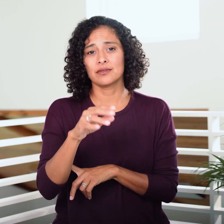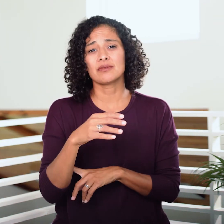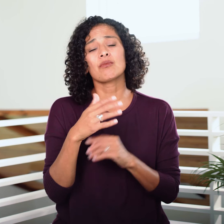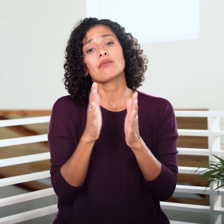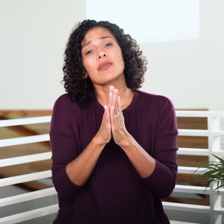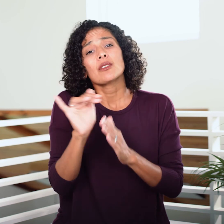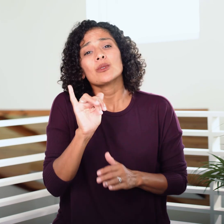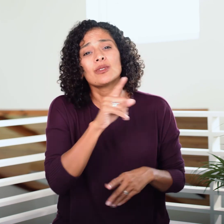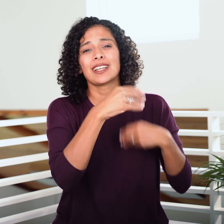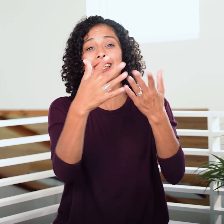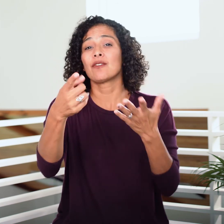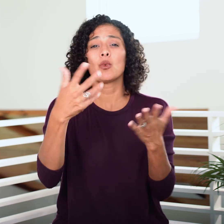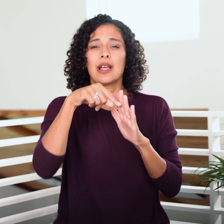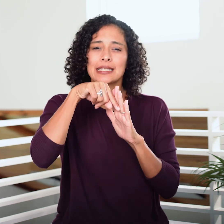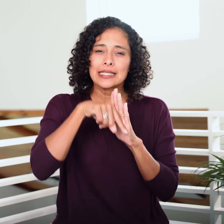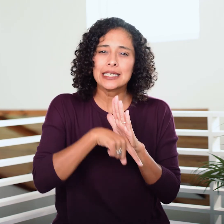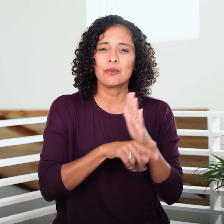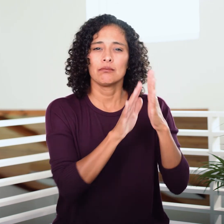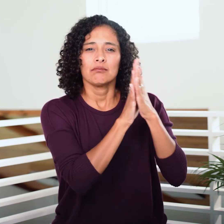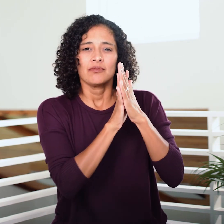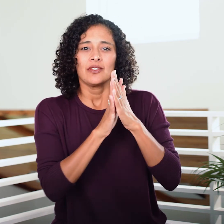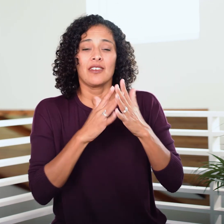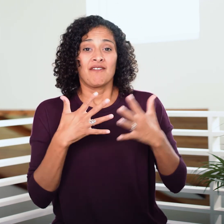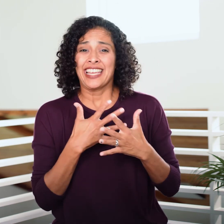And may He also give you deep, abiding,